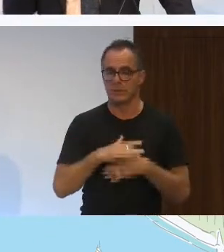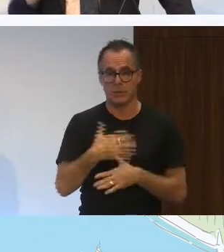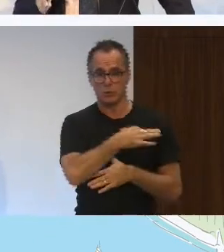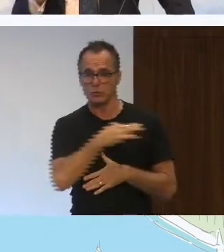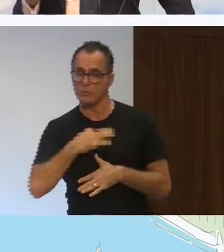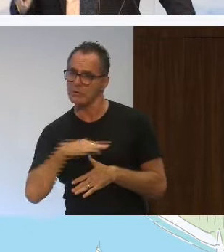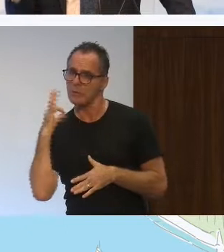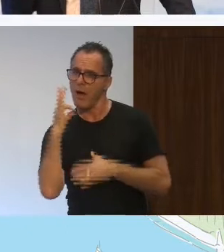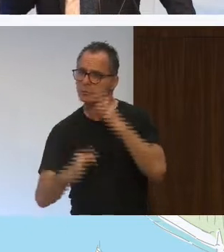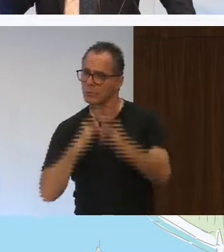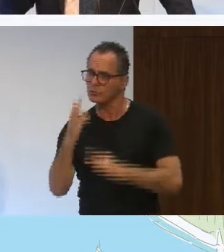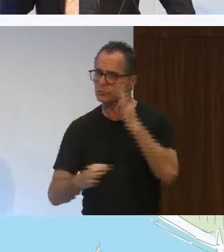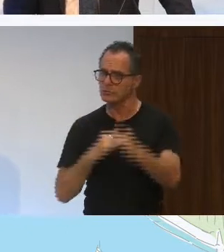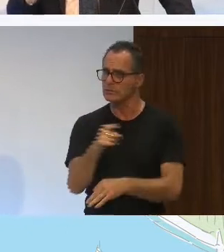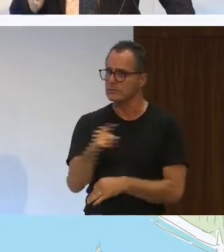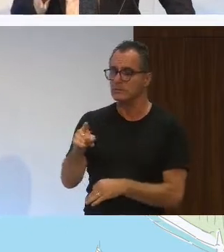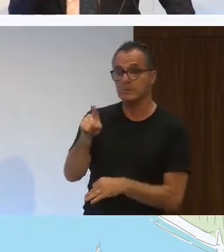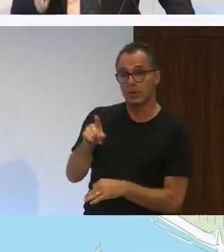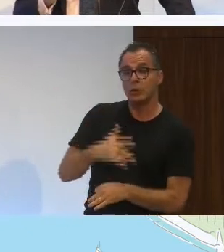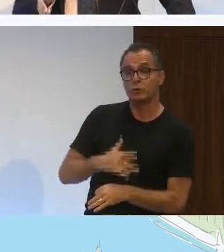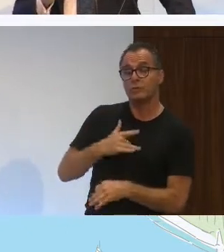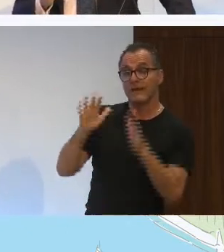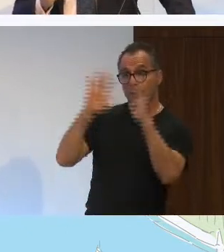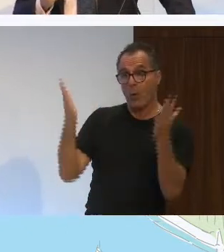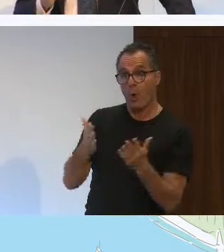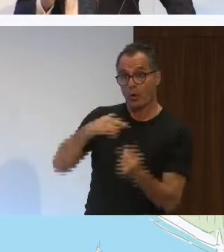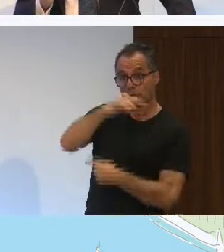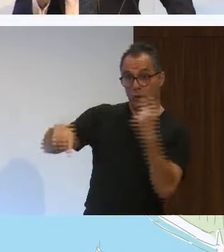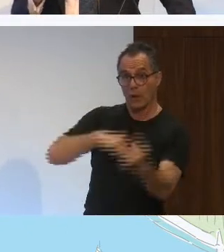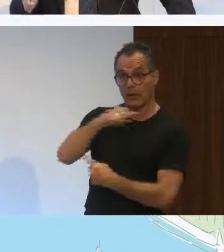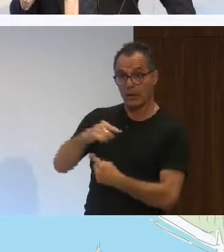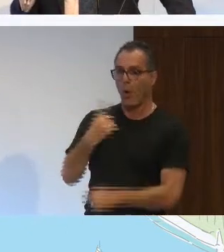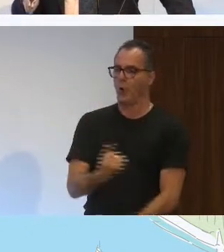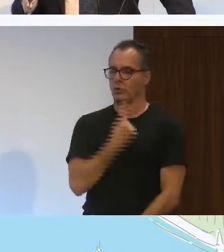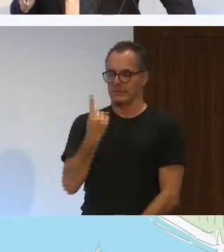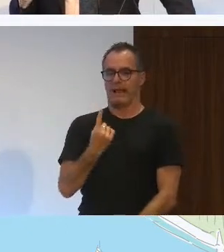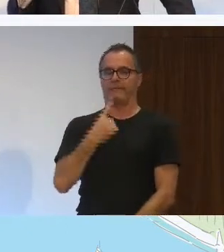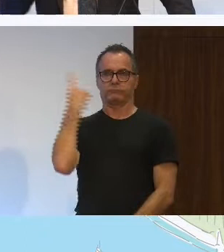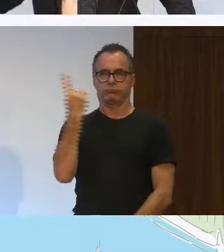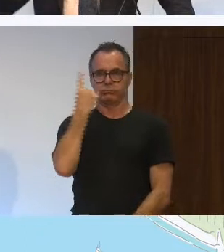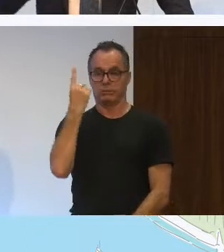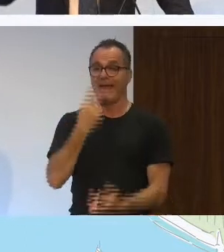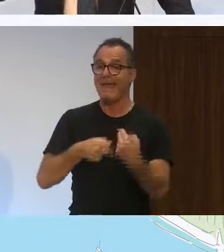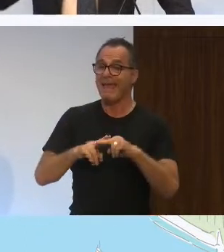to many patients of is the world or yourself that is moving when the answer is that is the world that is moving.